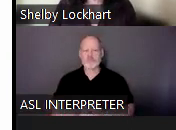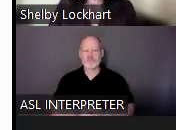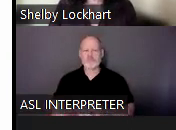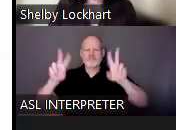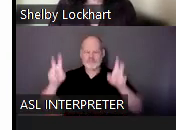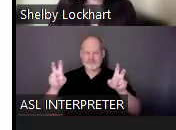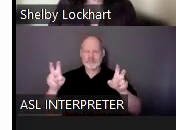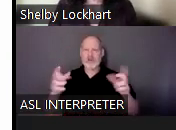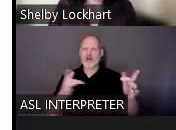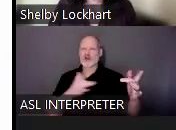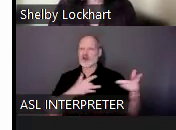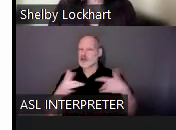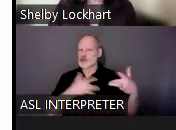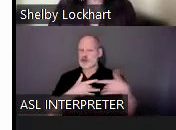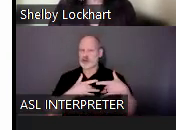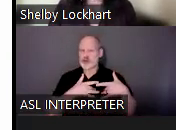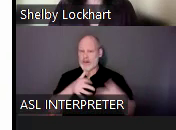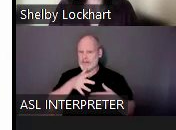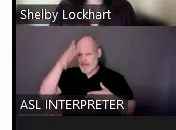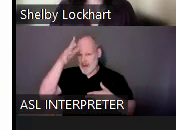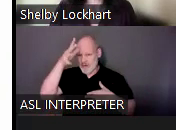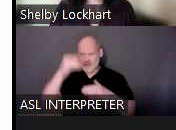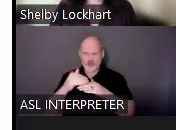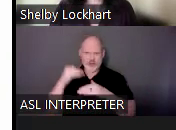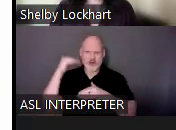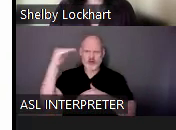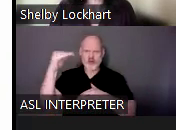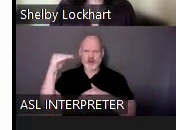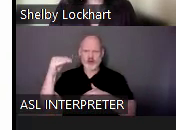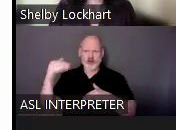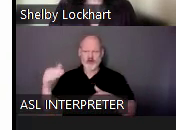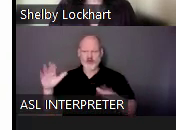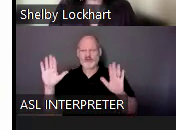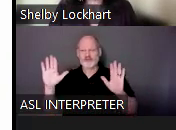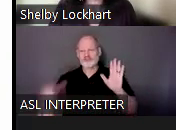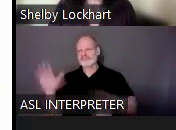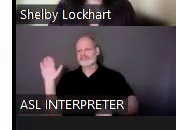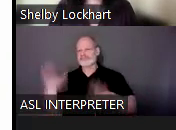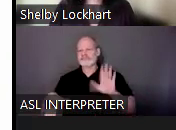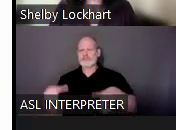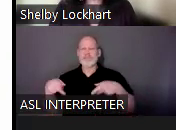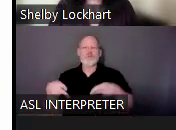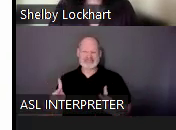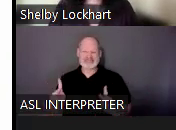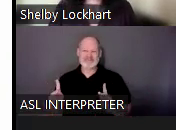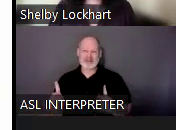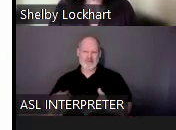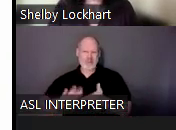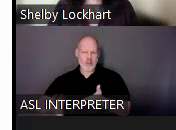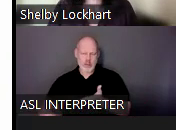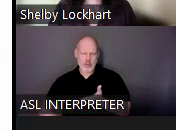perhaps being too permissive and I wonder if we can come back to the concept of a culture